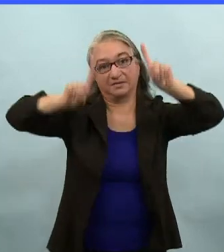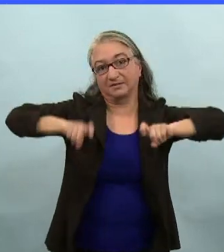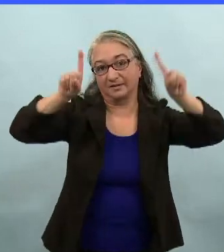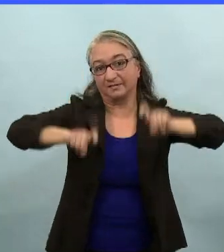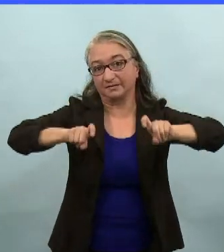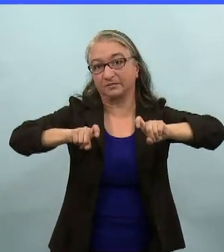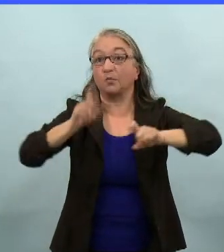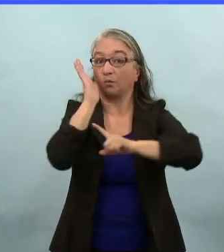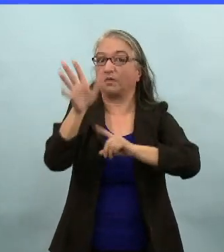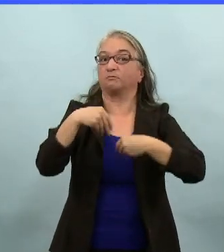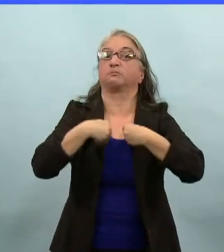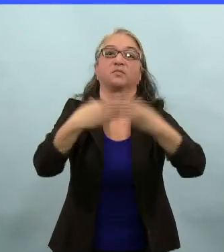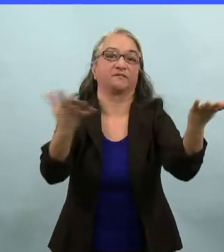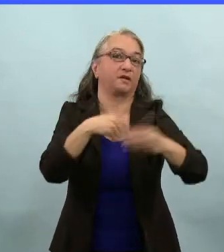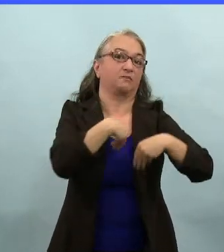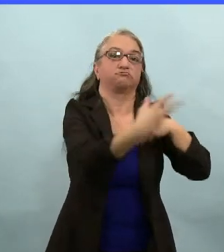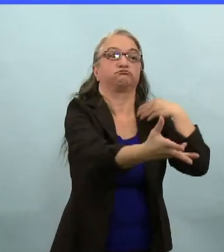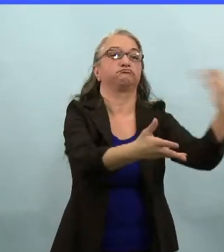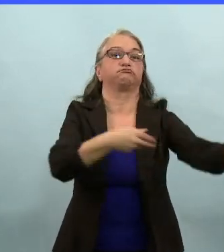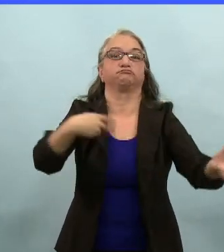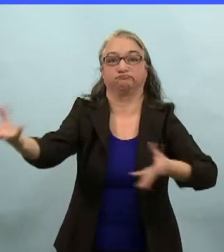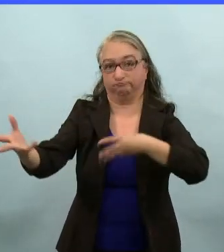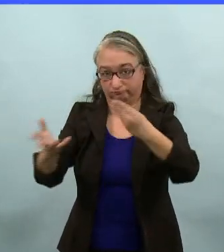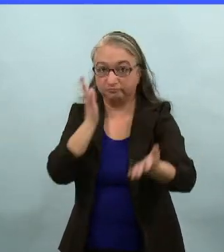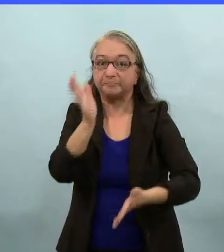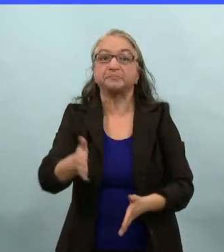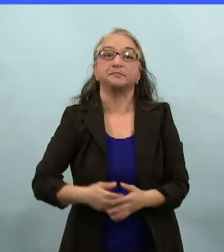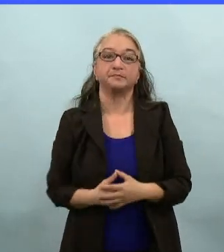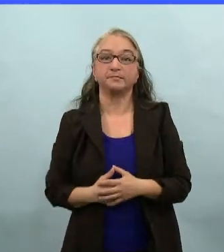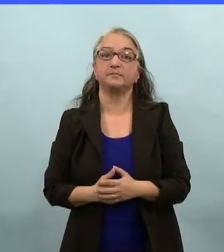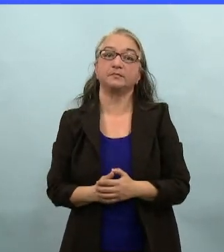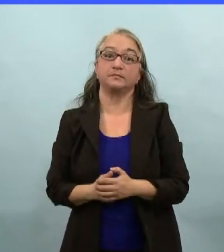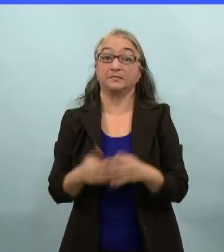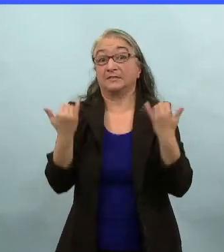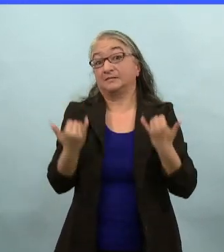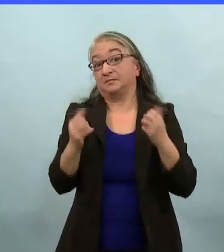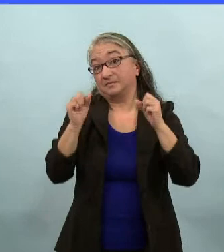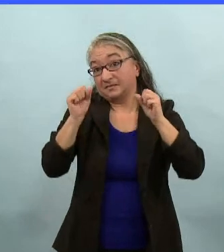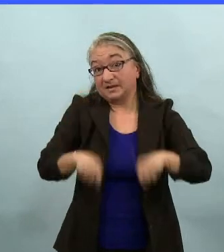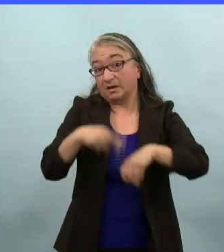this will not only allow us to refer people for treatment as needed but also enhances access to